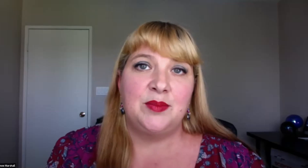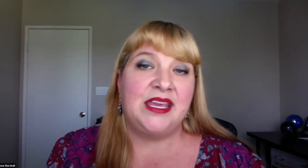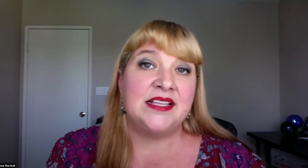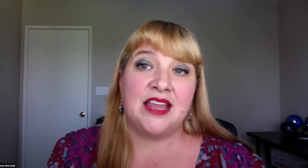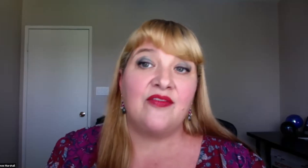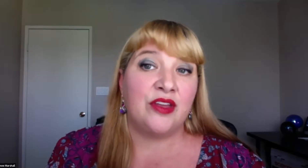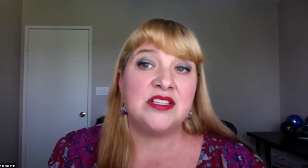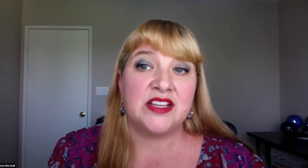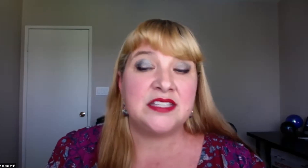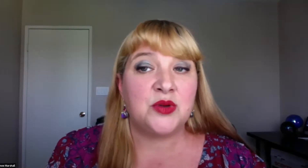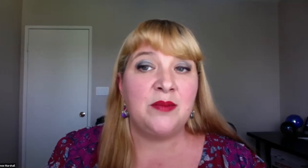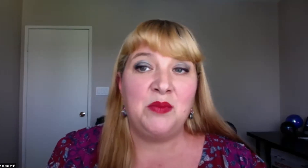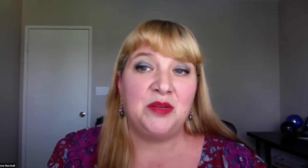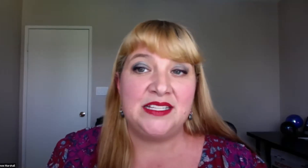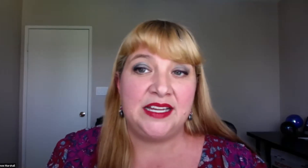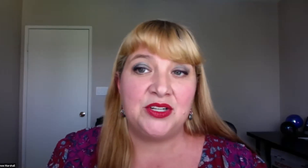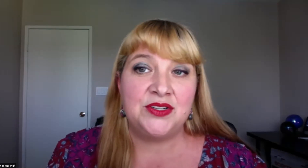Renee Marshall: Because, like, for those of us that train people to be teachers.